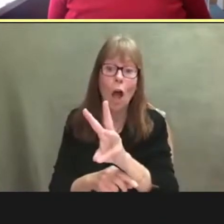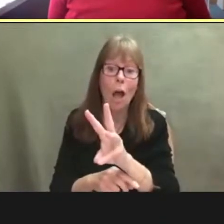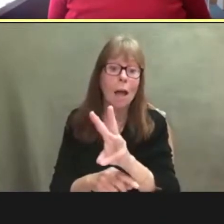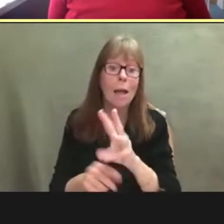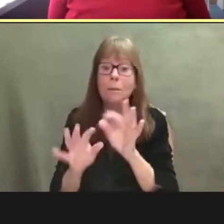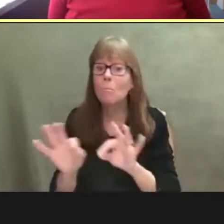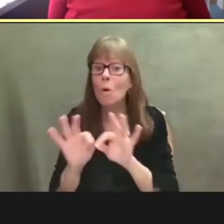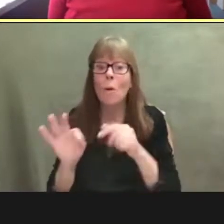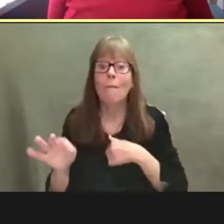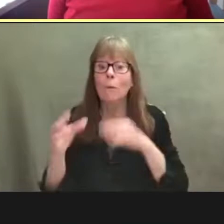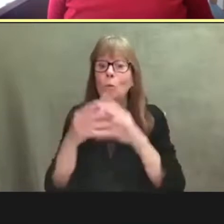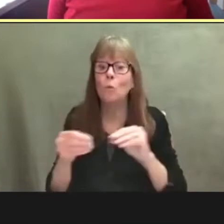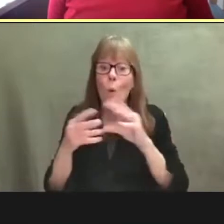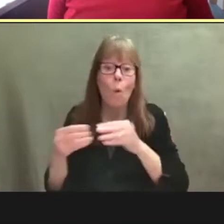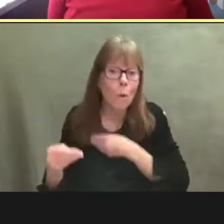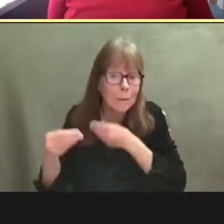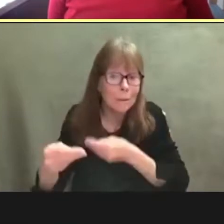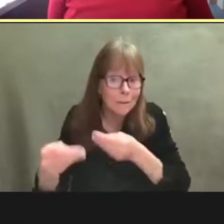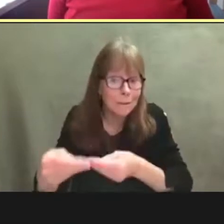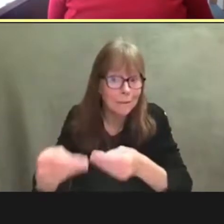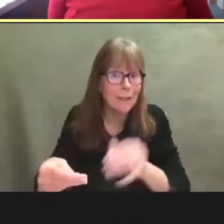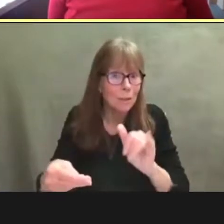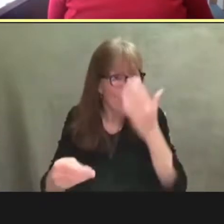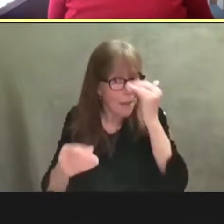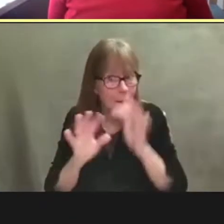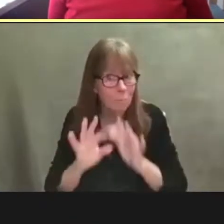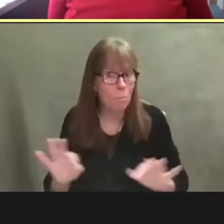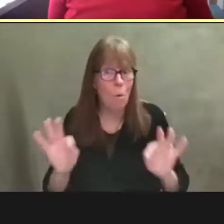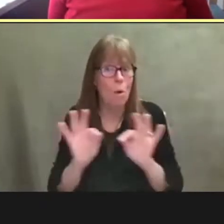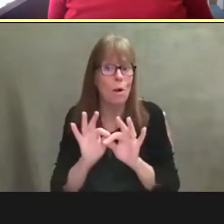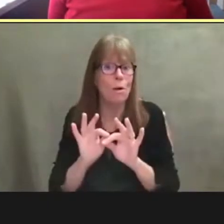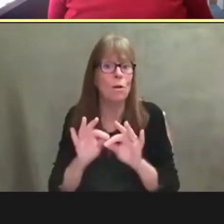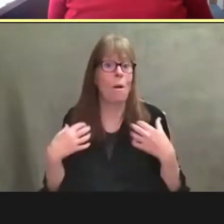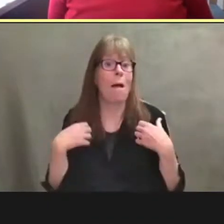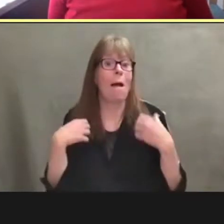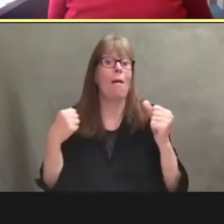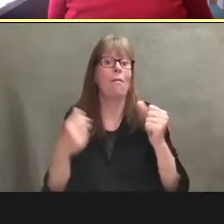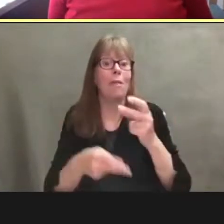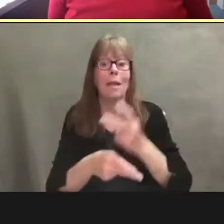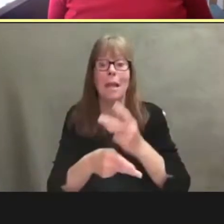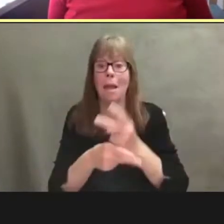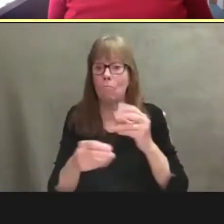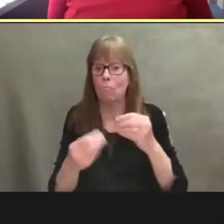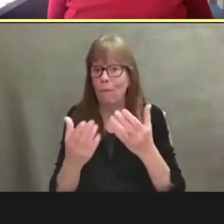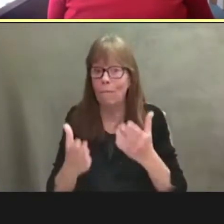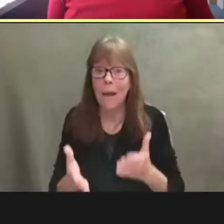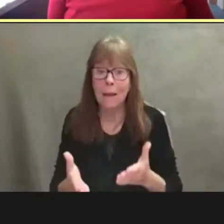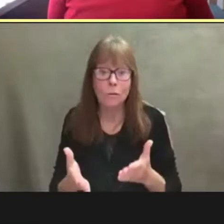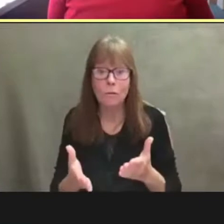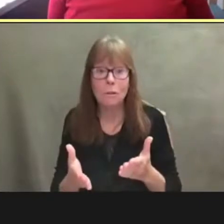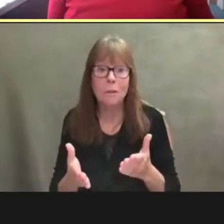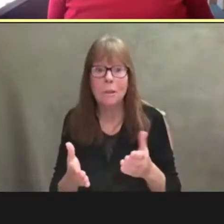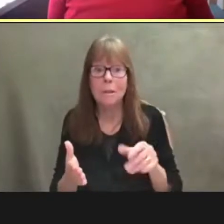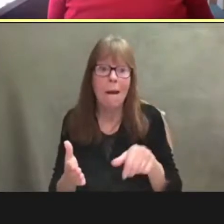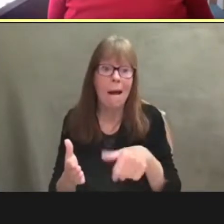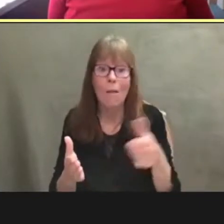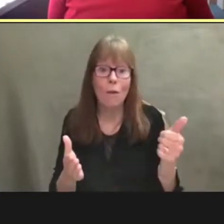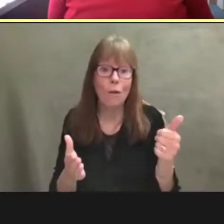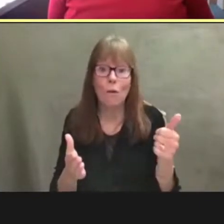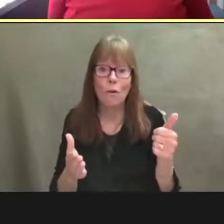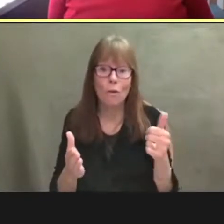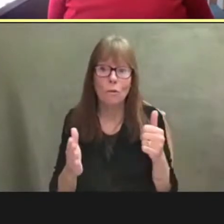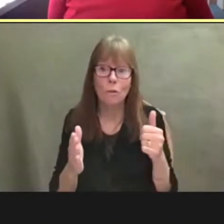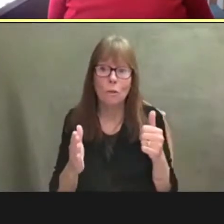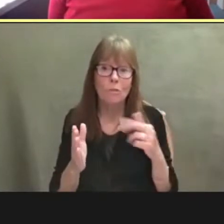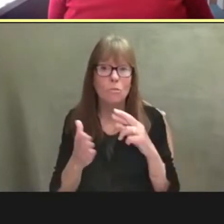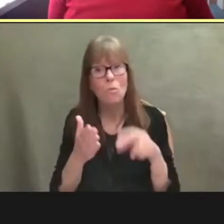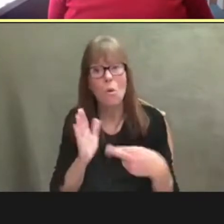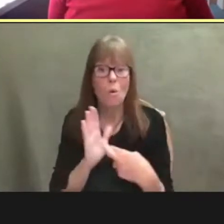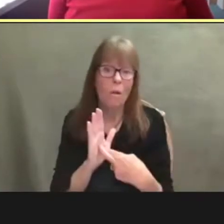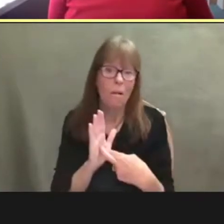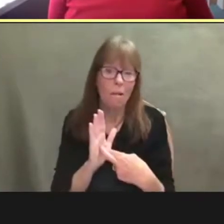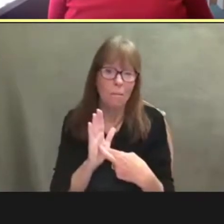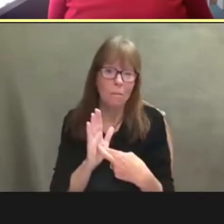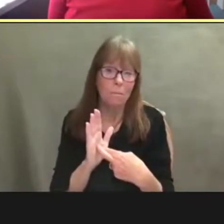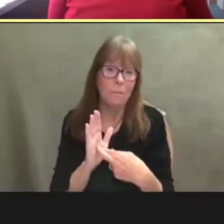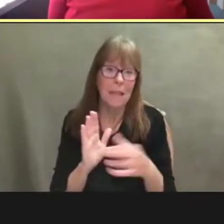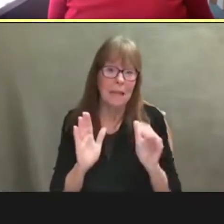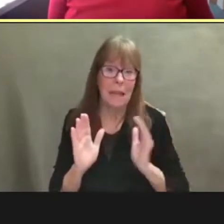Which is why it's so important to healthcare providers and other role, or as in our group,